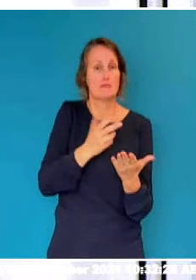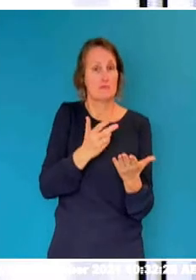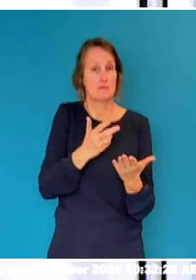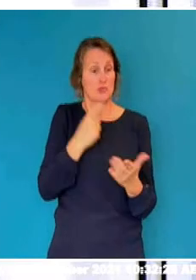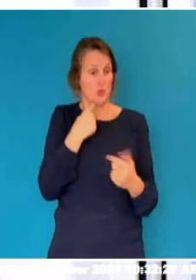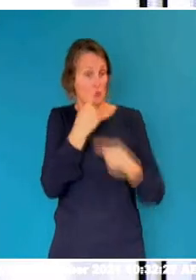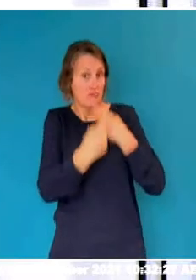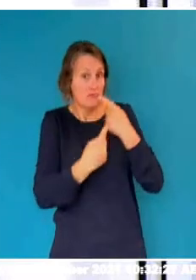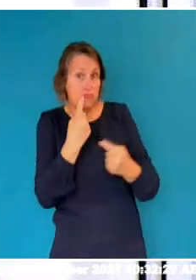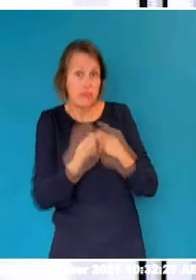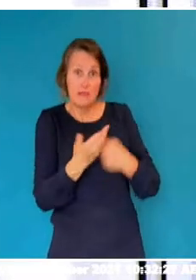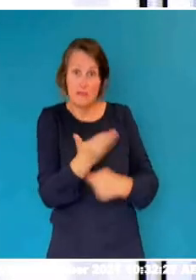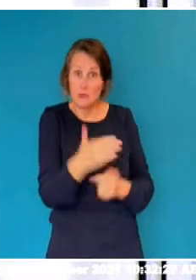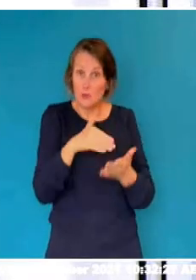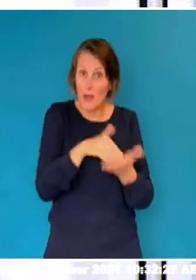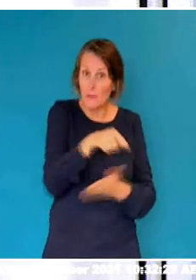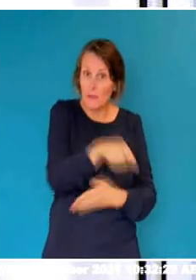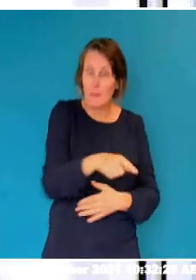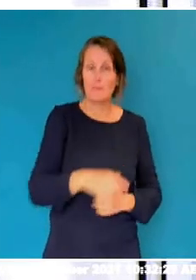Not specifically.